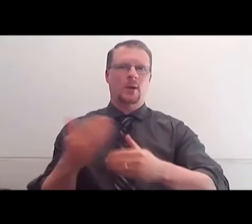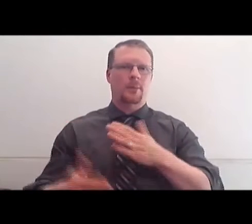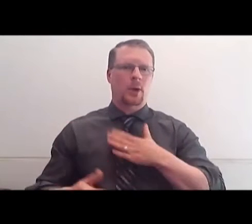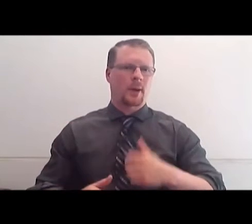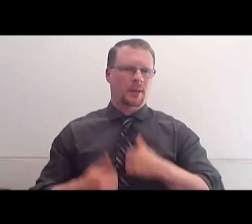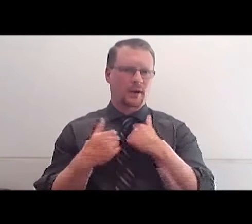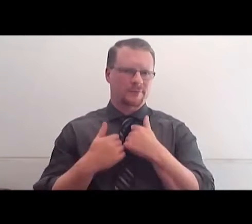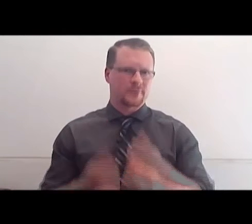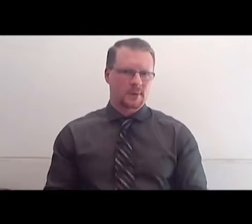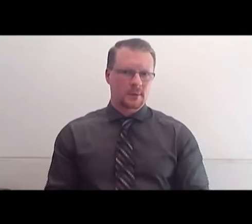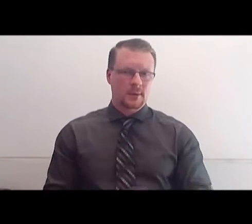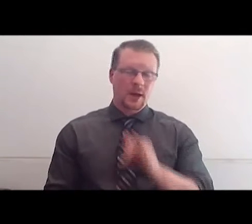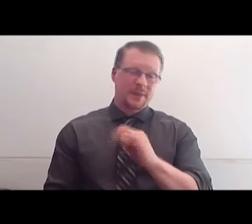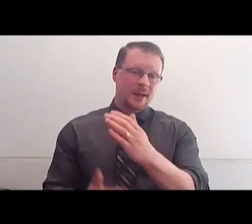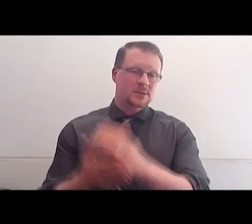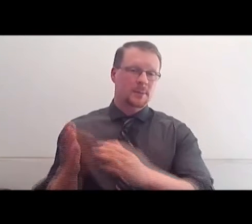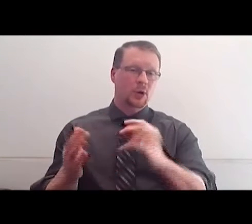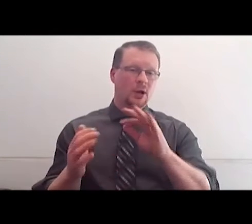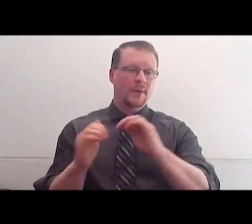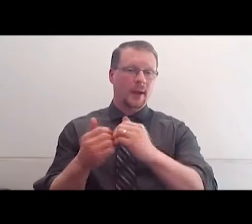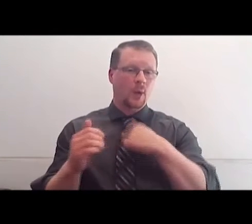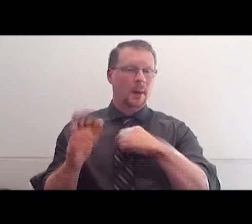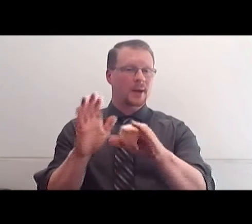So that recognizes part of how I've gone through my life.